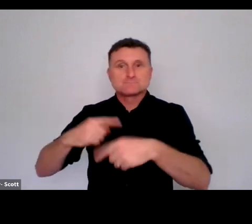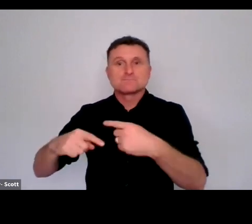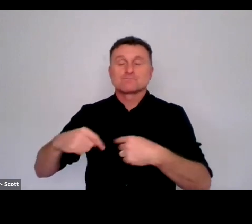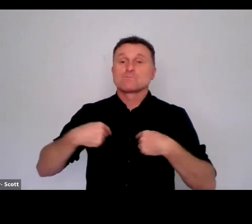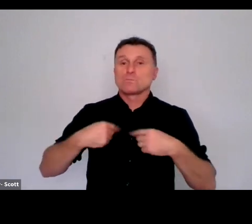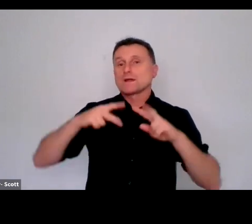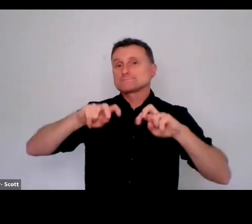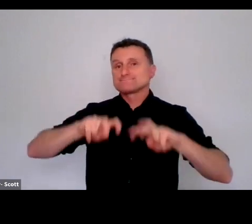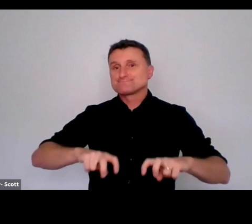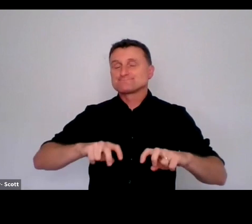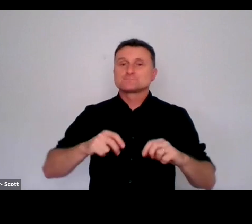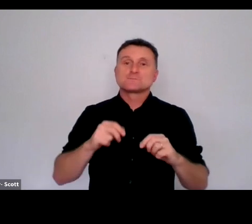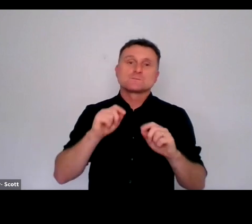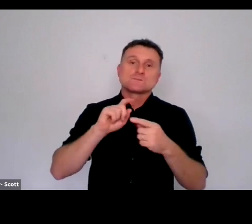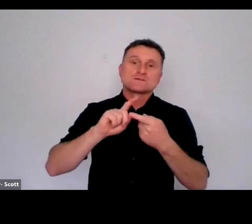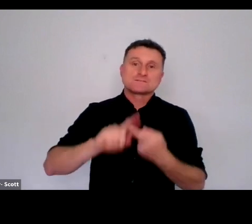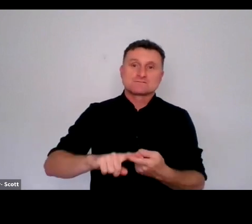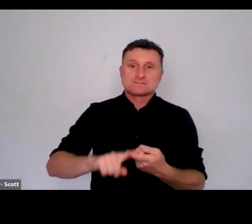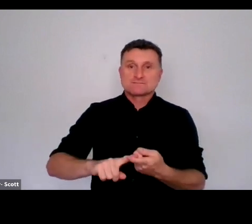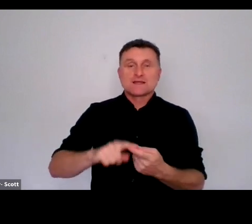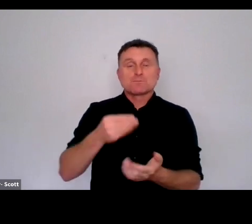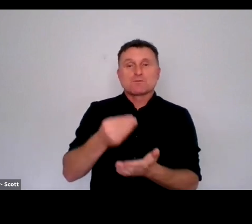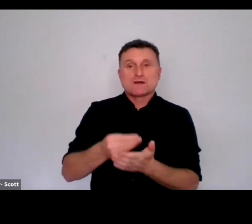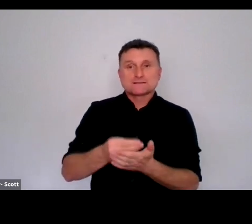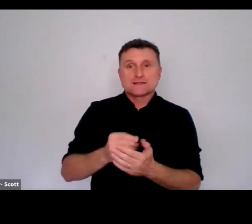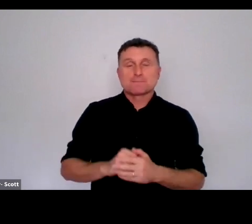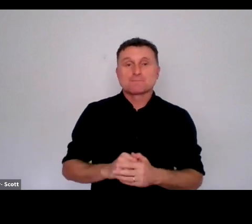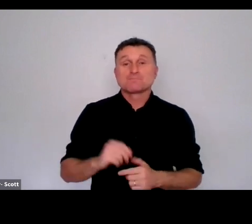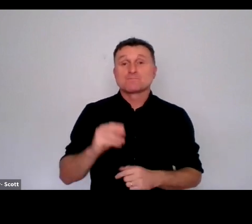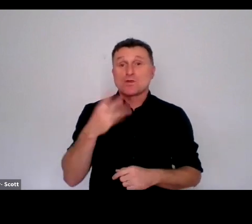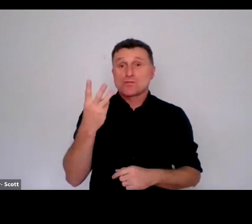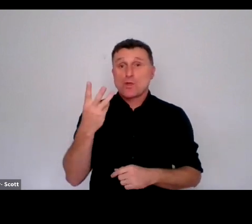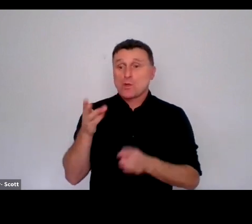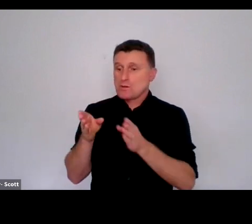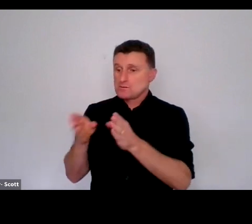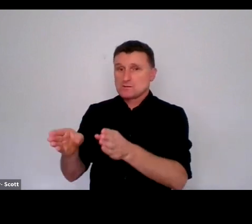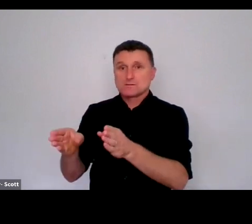The third platform that I touched on is around transformation.